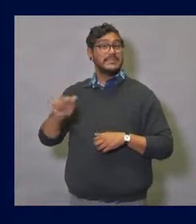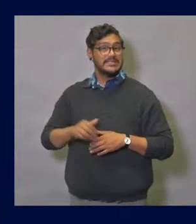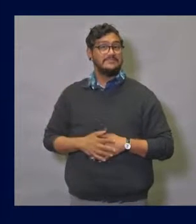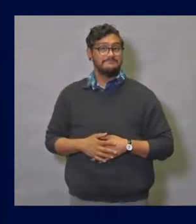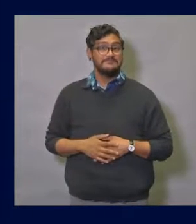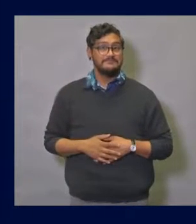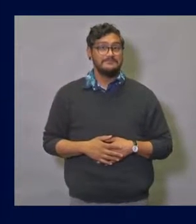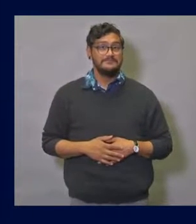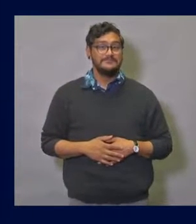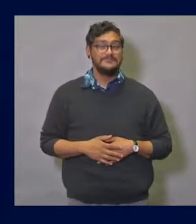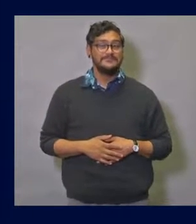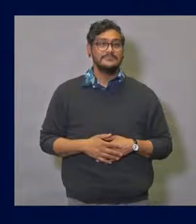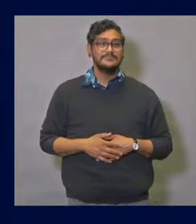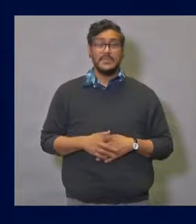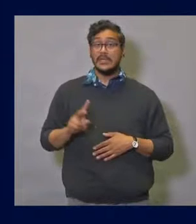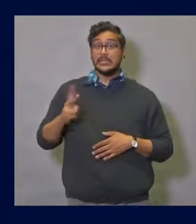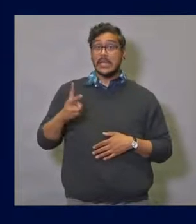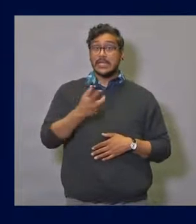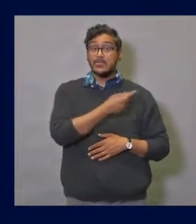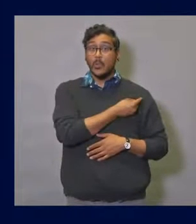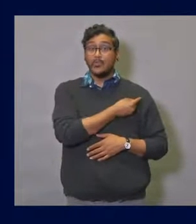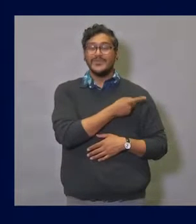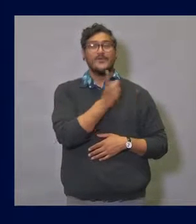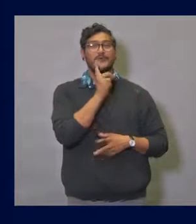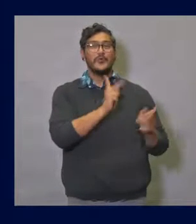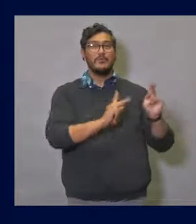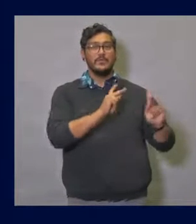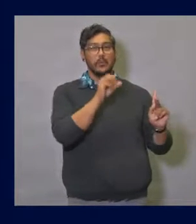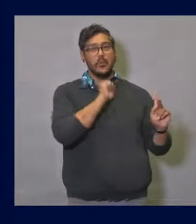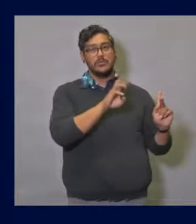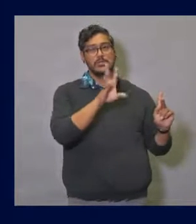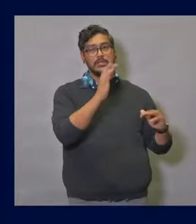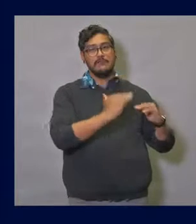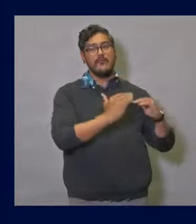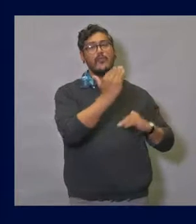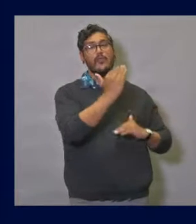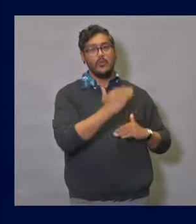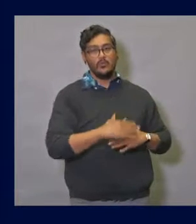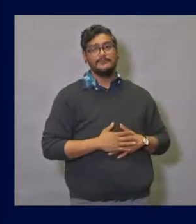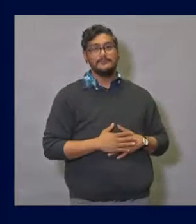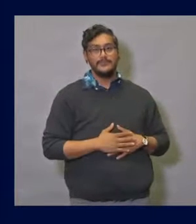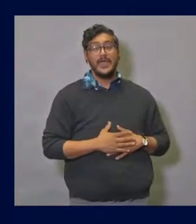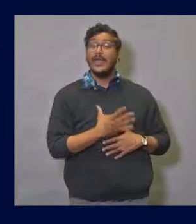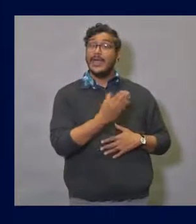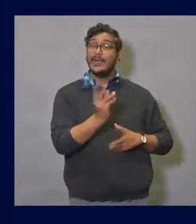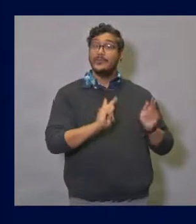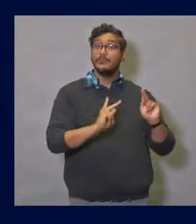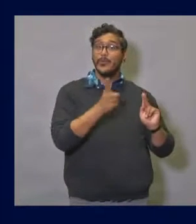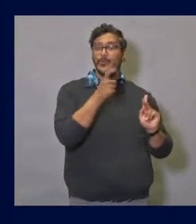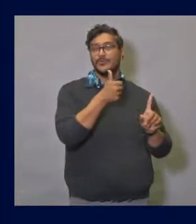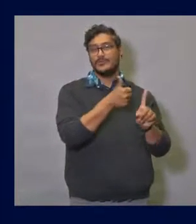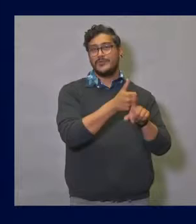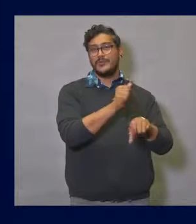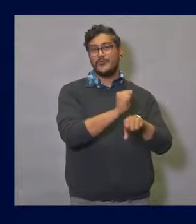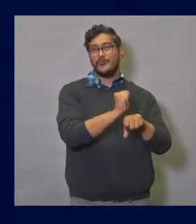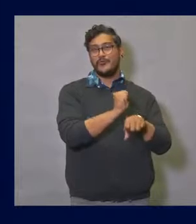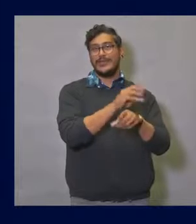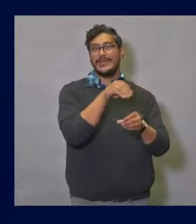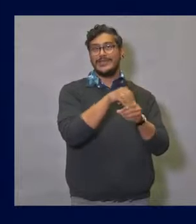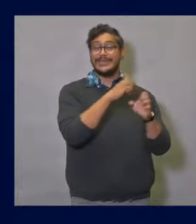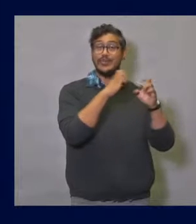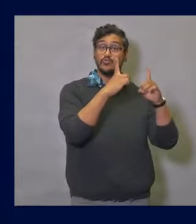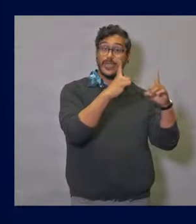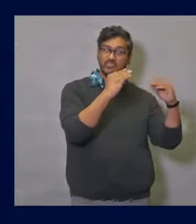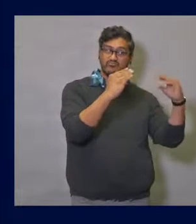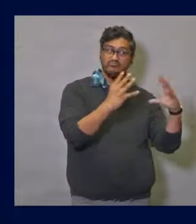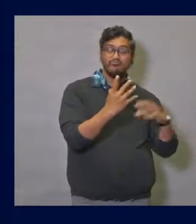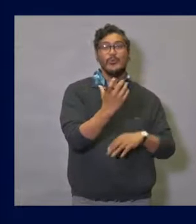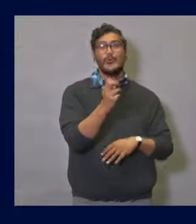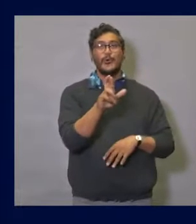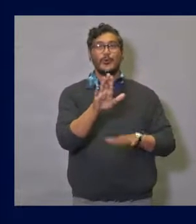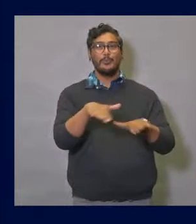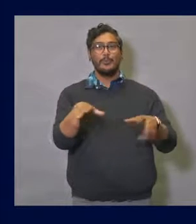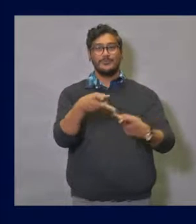Y AQUELLOS CON CONDICIONES